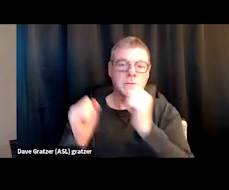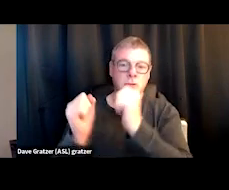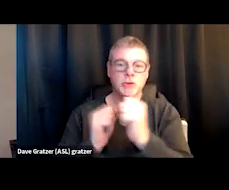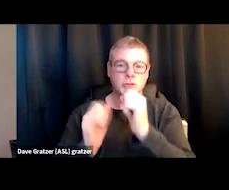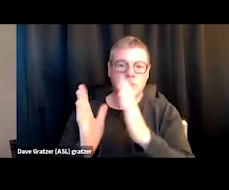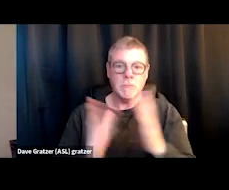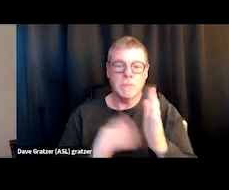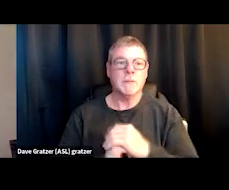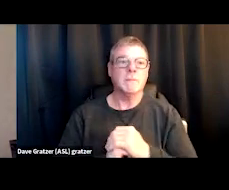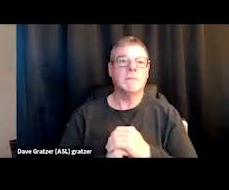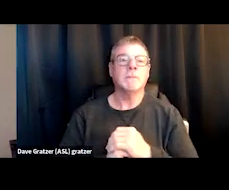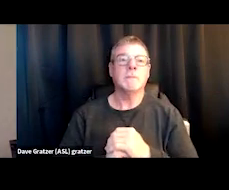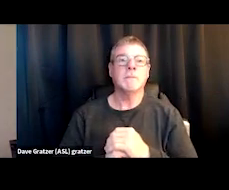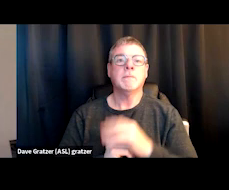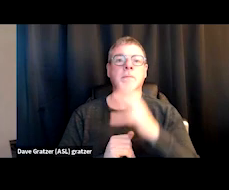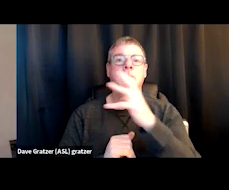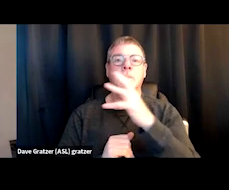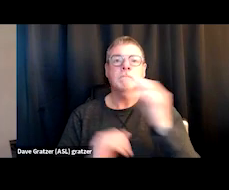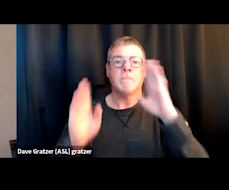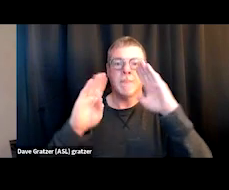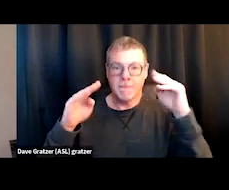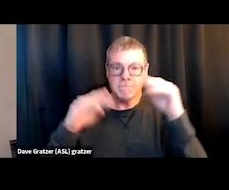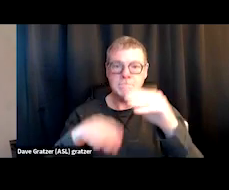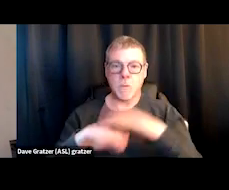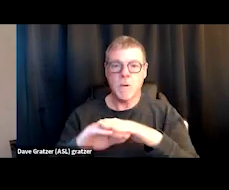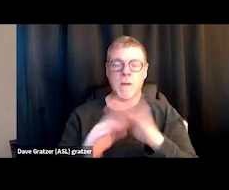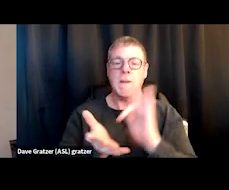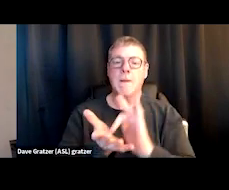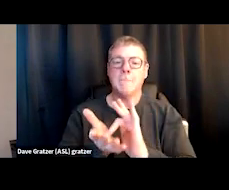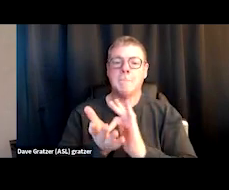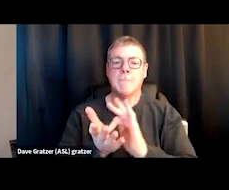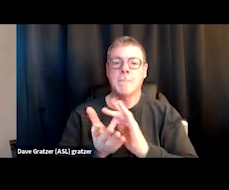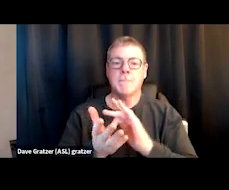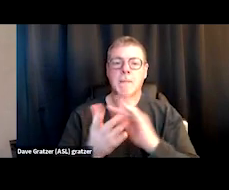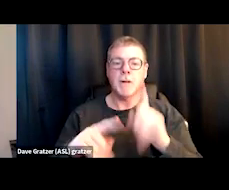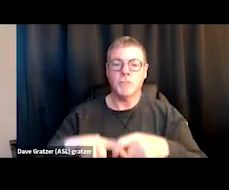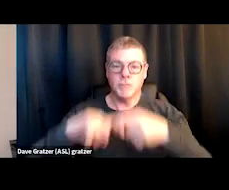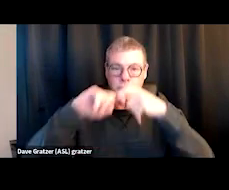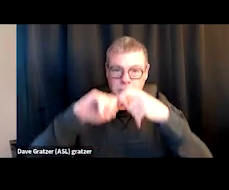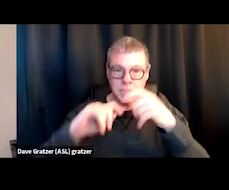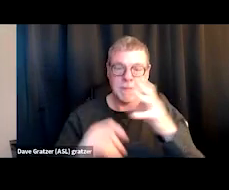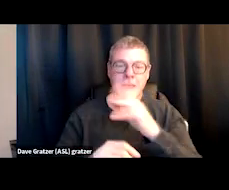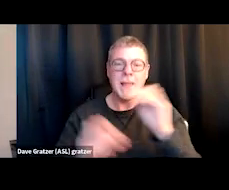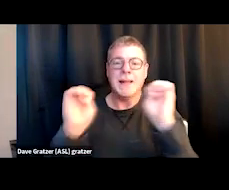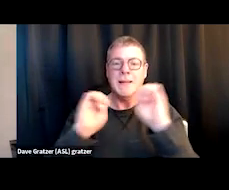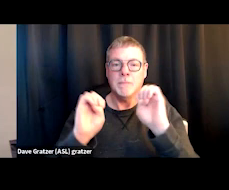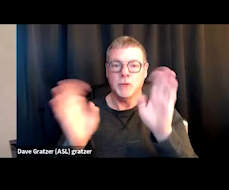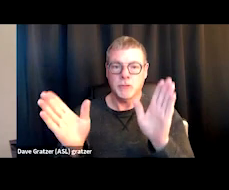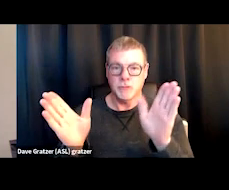and they were focused on medical respite care as a higher need and emergency services.